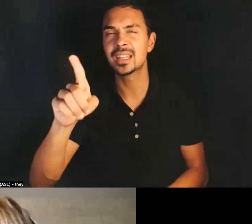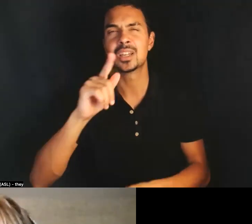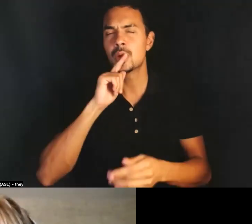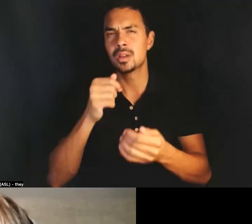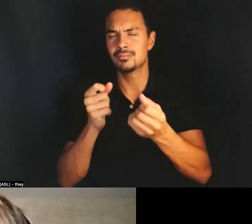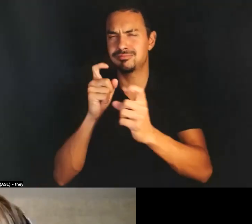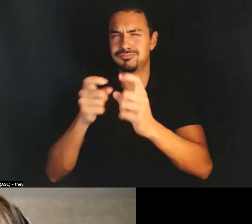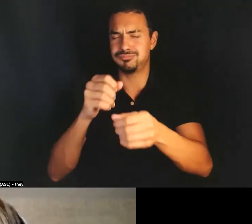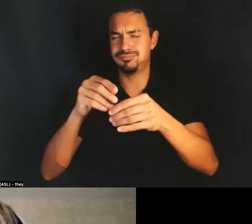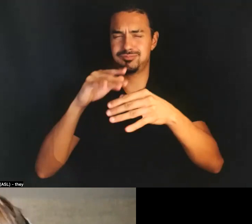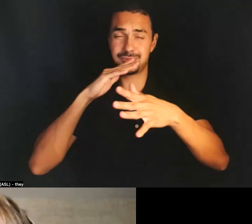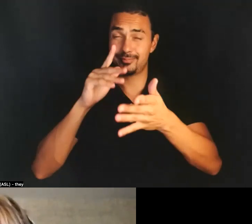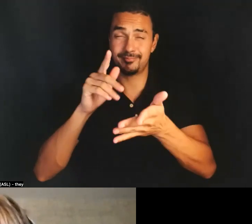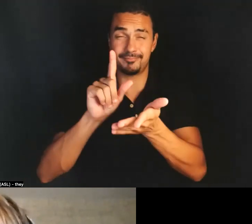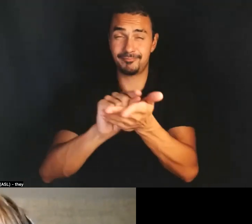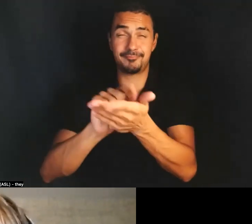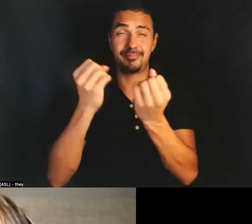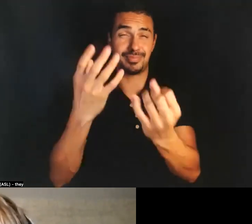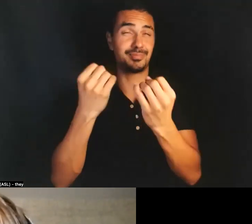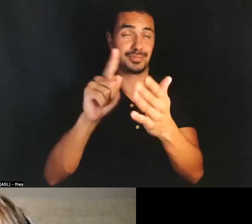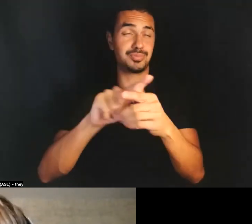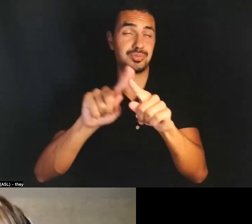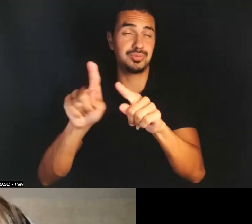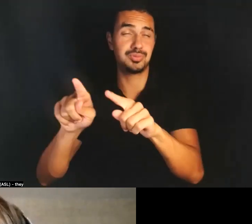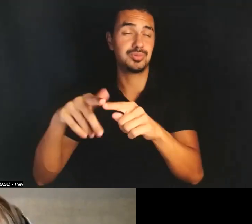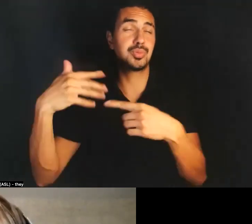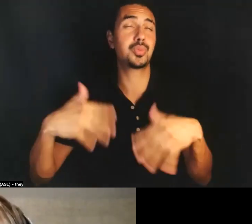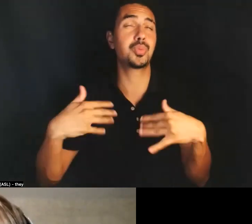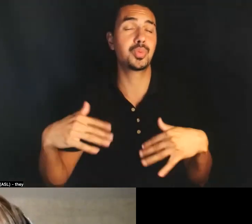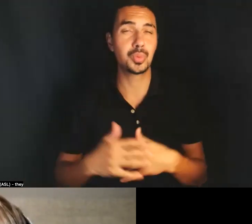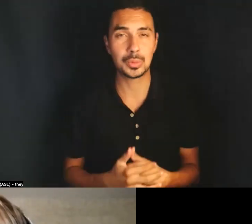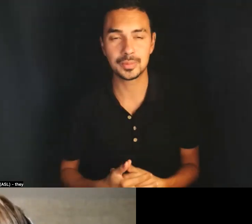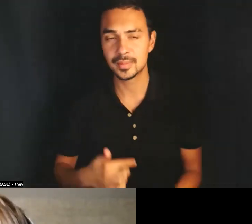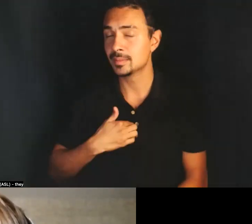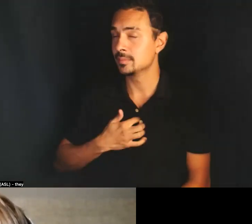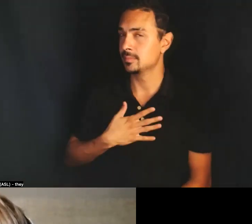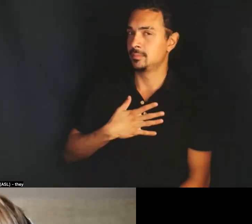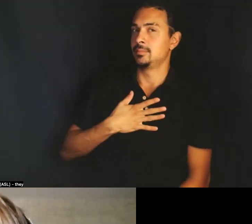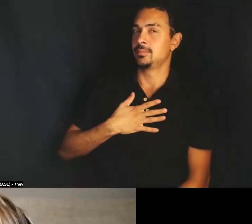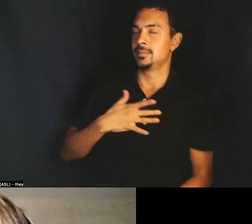California College of the Arts and has exhibited in Boston, New York, and San Francisco, as well as